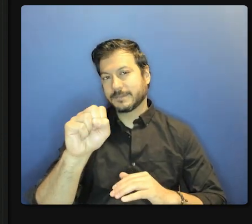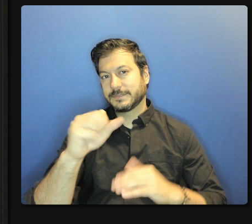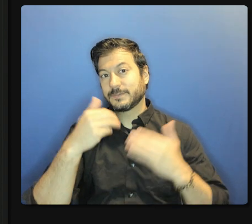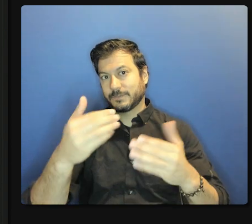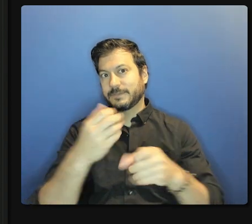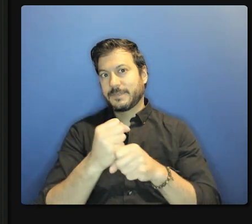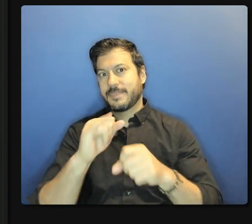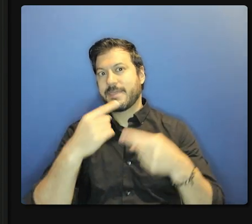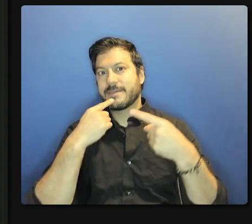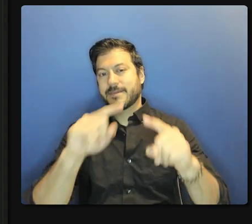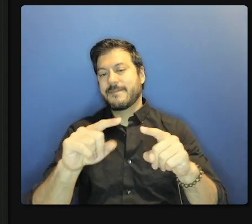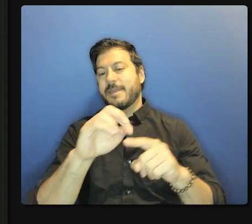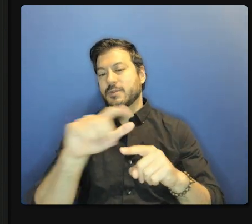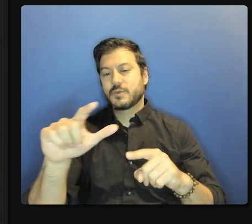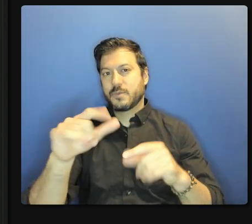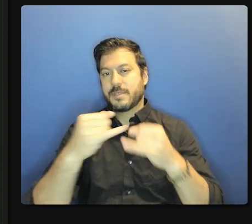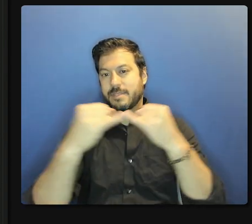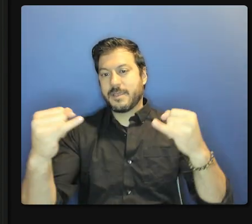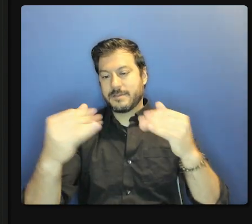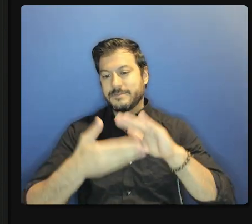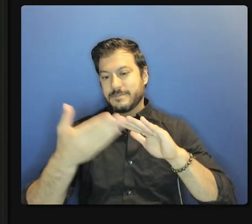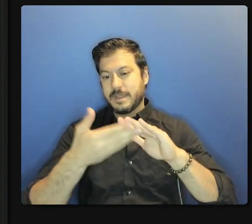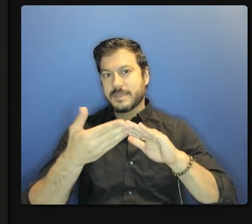Let's get that command line tooling up and running.